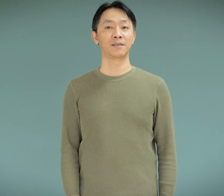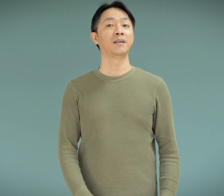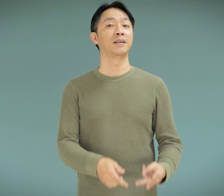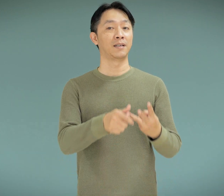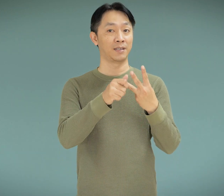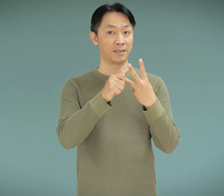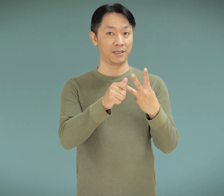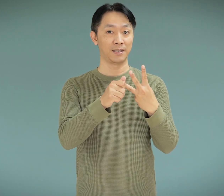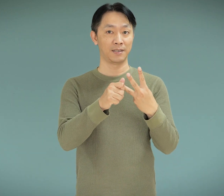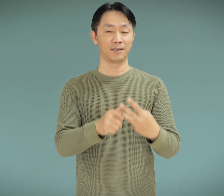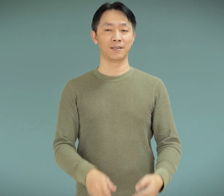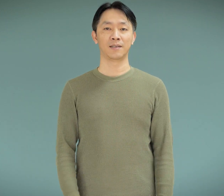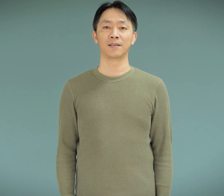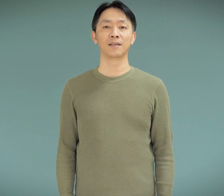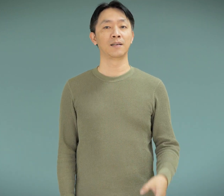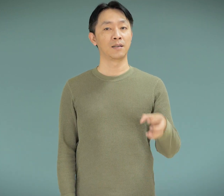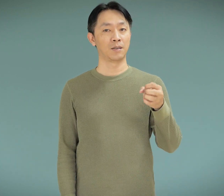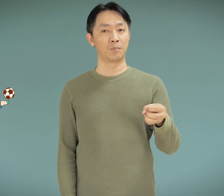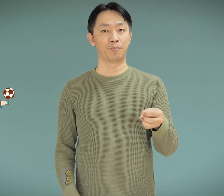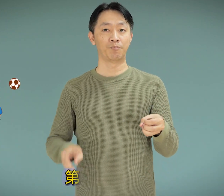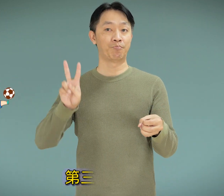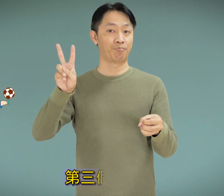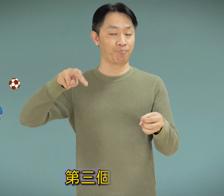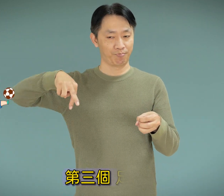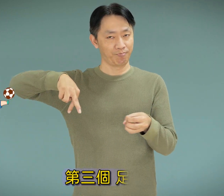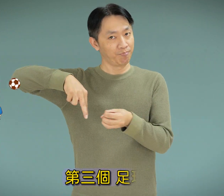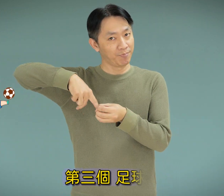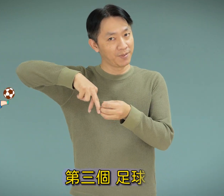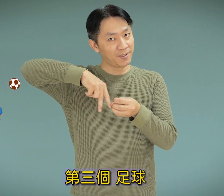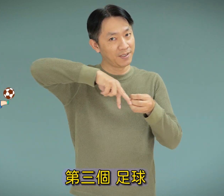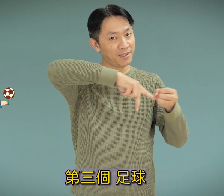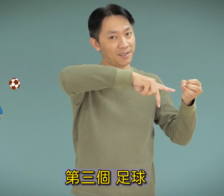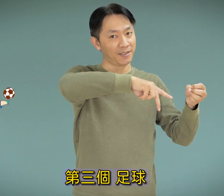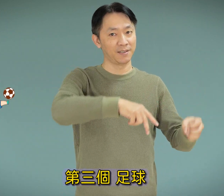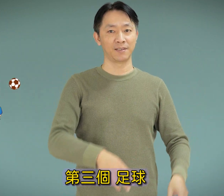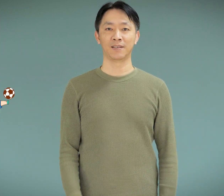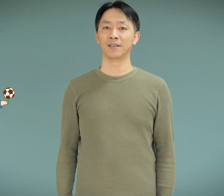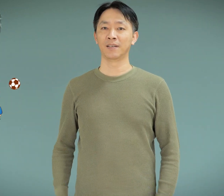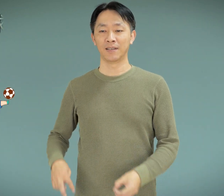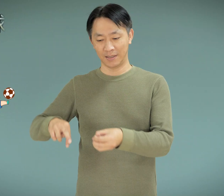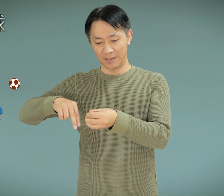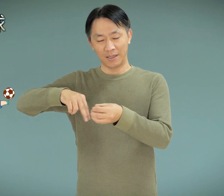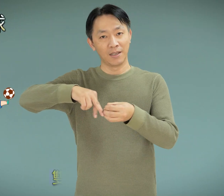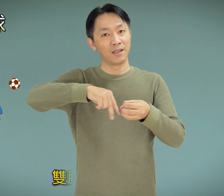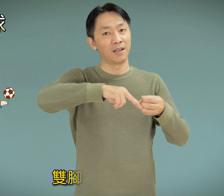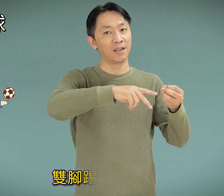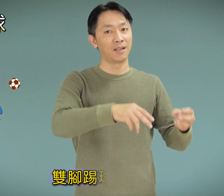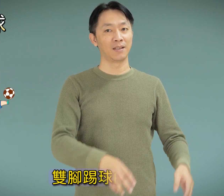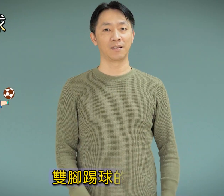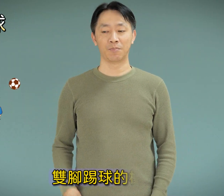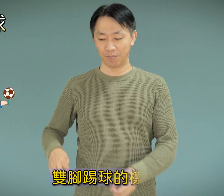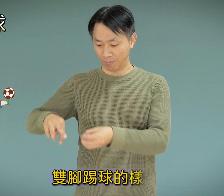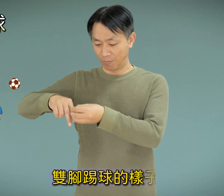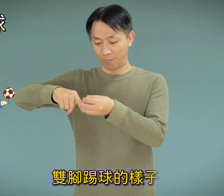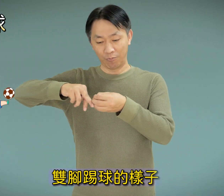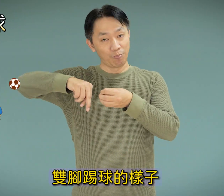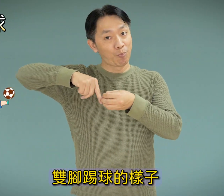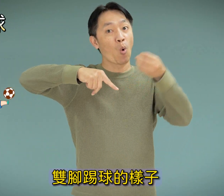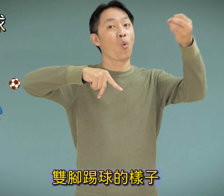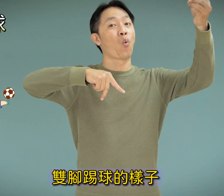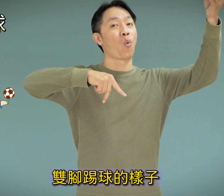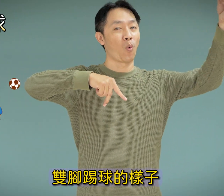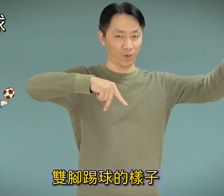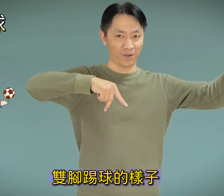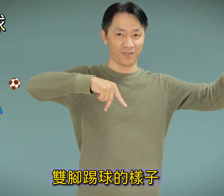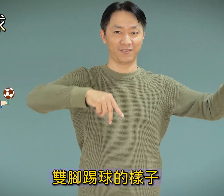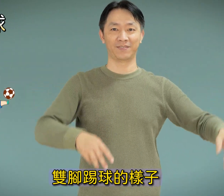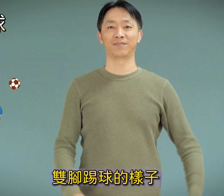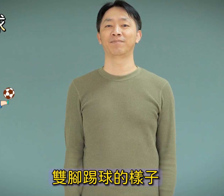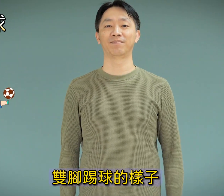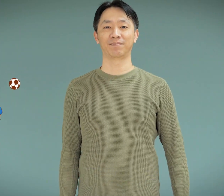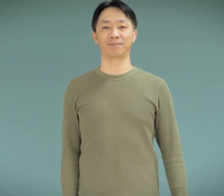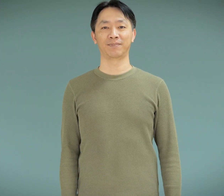third, this is SOCCER, just imitate the kicking actionTENNIS